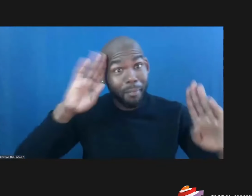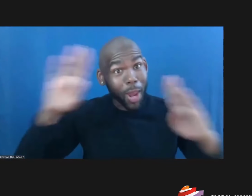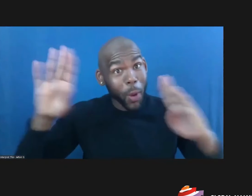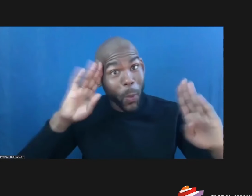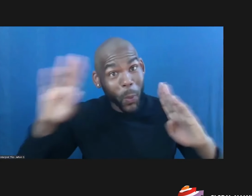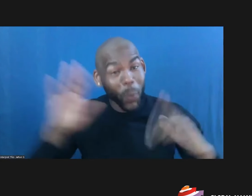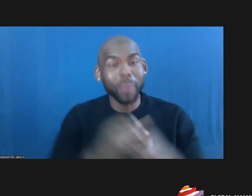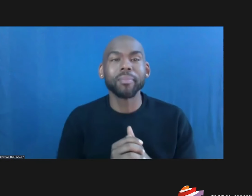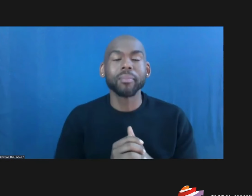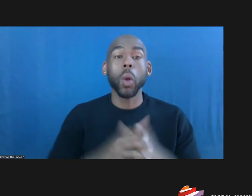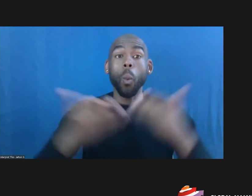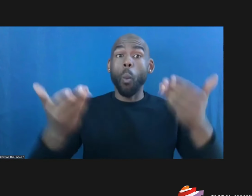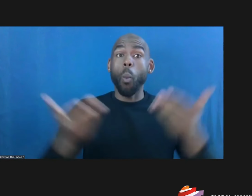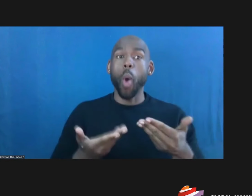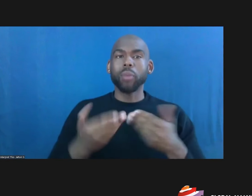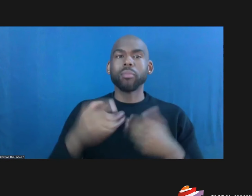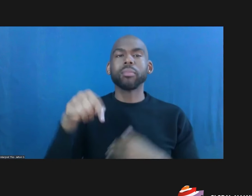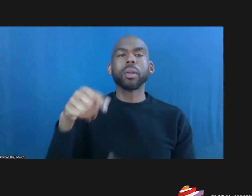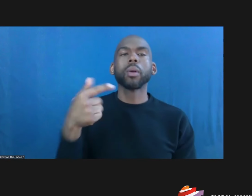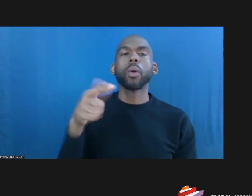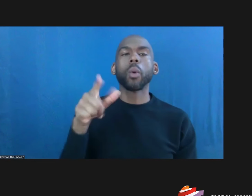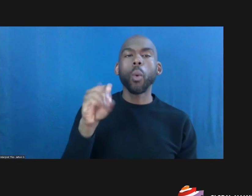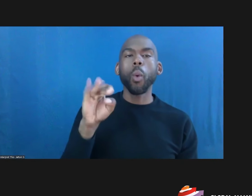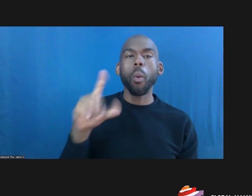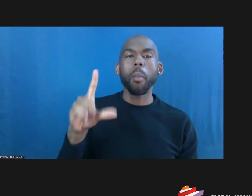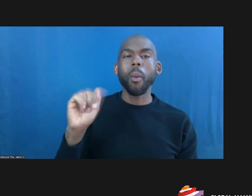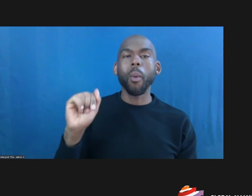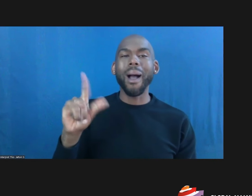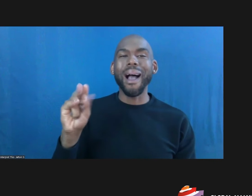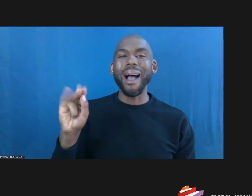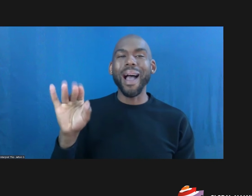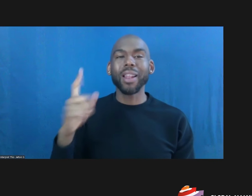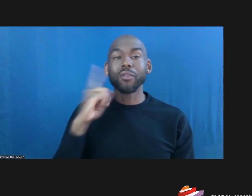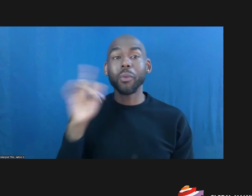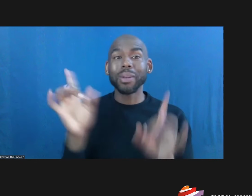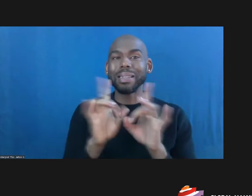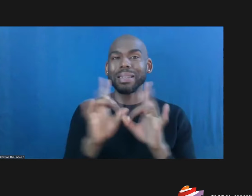Welcome to our Global Alliance for Disaster Resource Acceleration town hall.